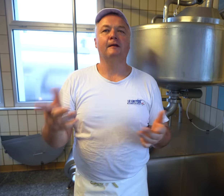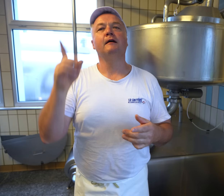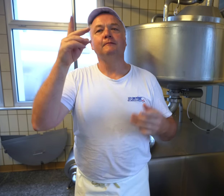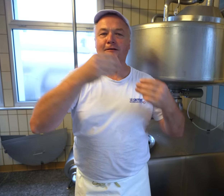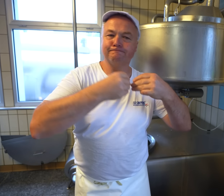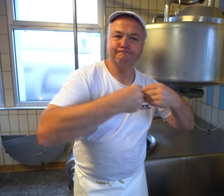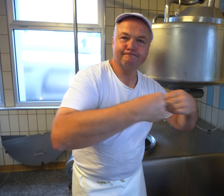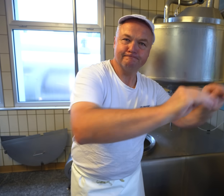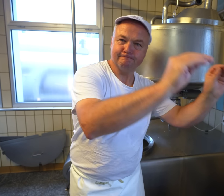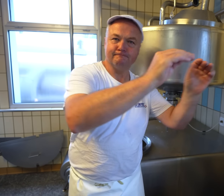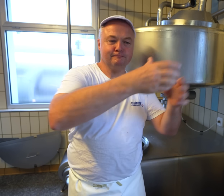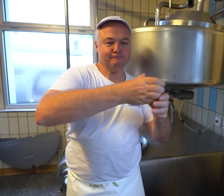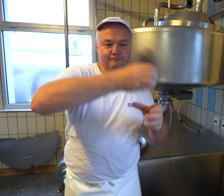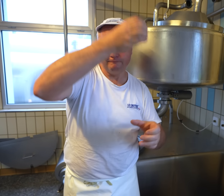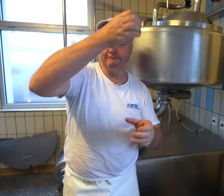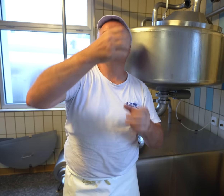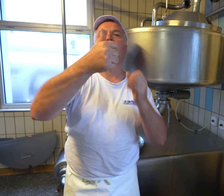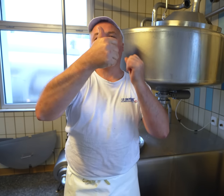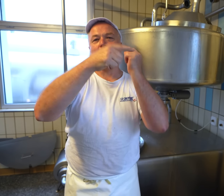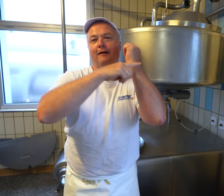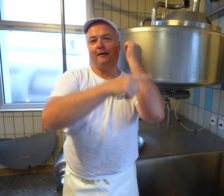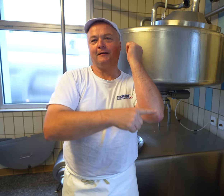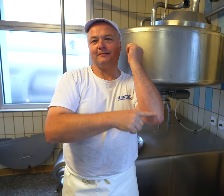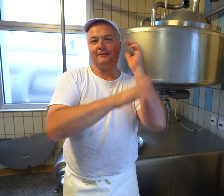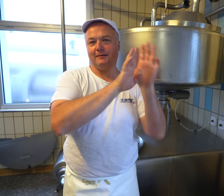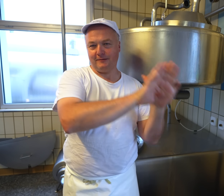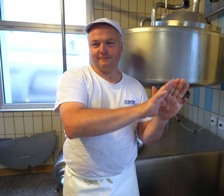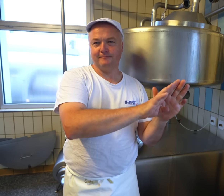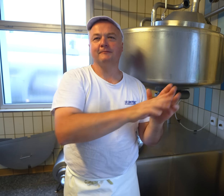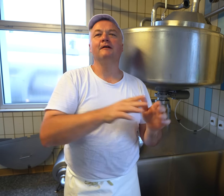If we’re selling bottles of milk, litres would be fine.